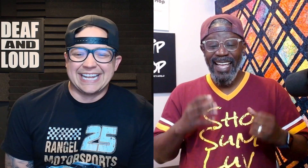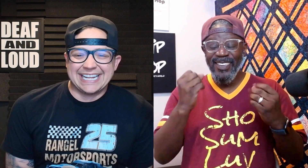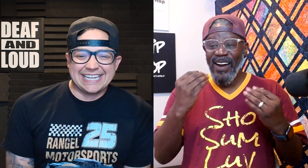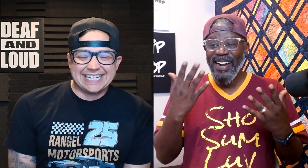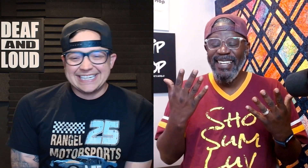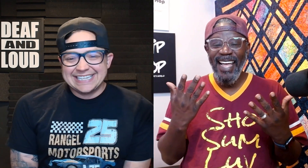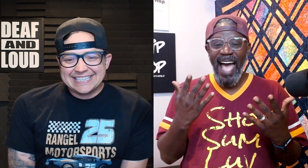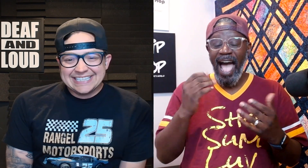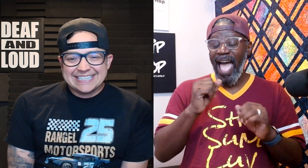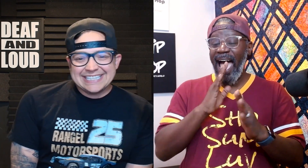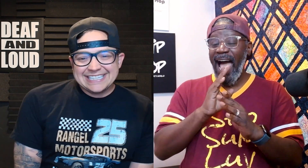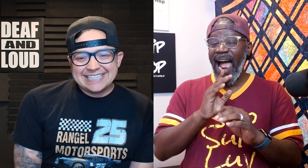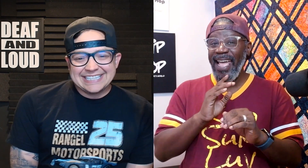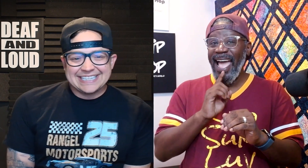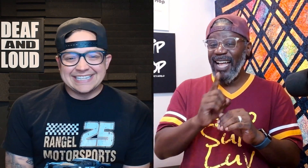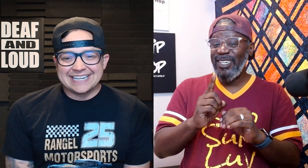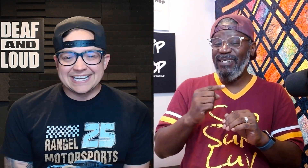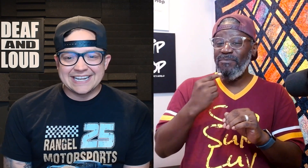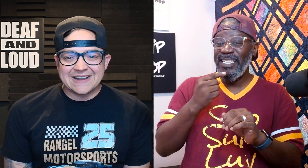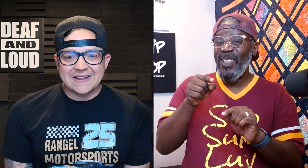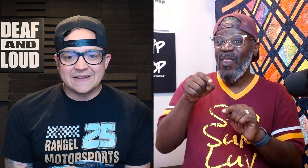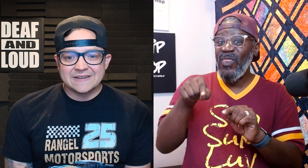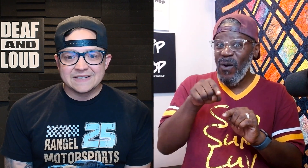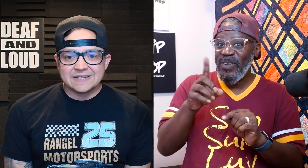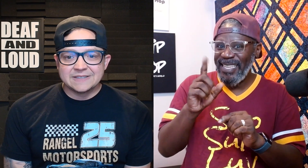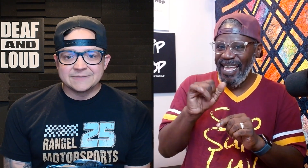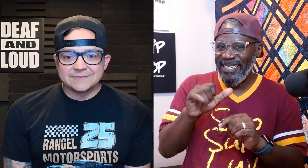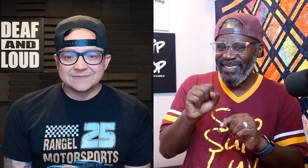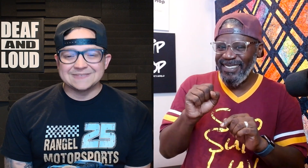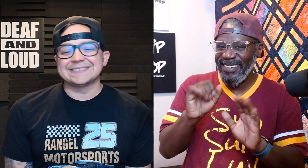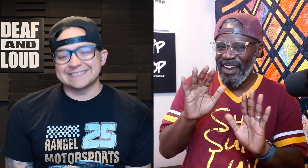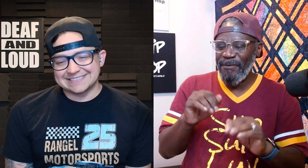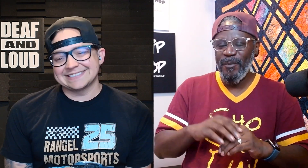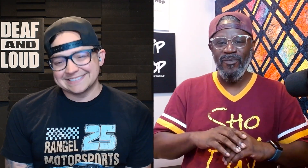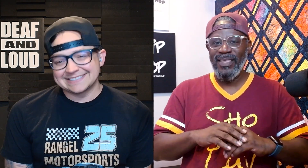Right. So I actually miss those days, you know?